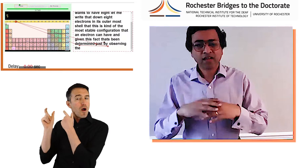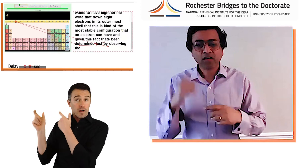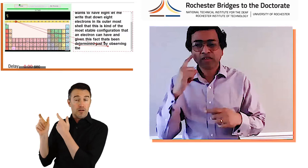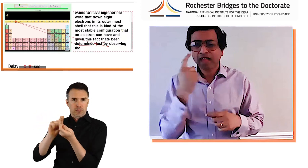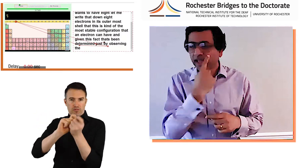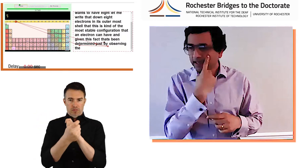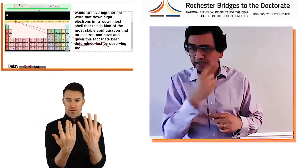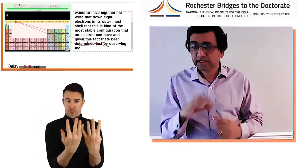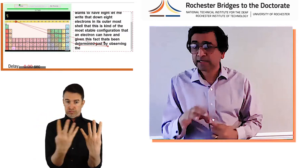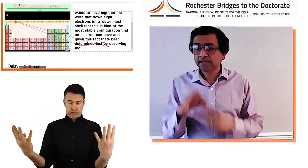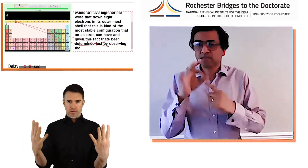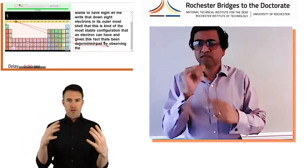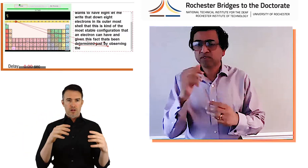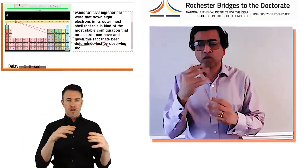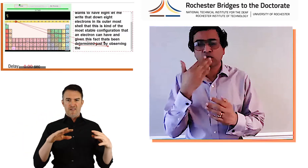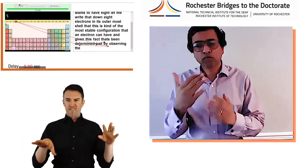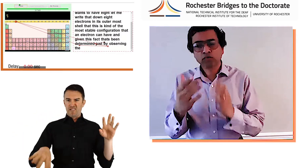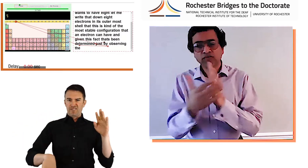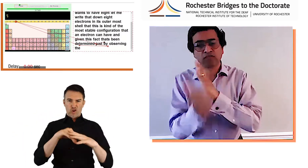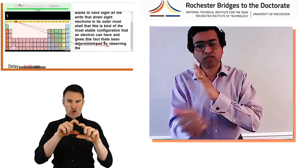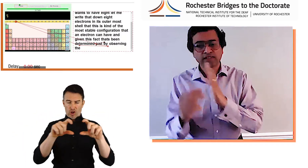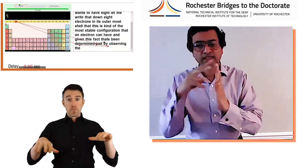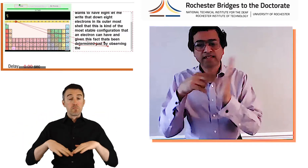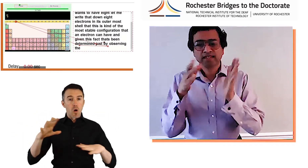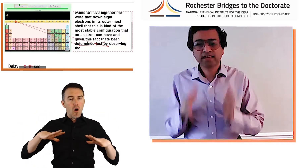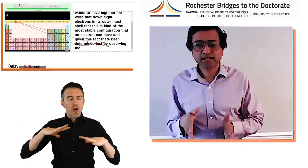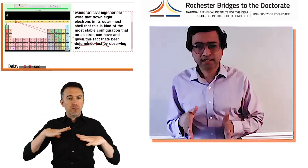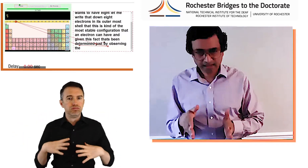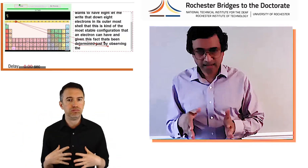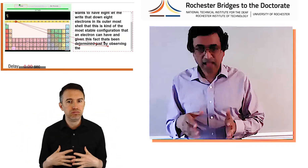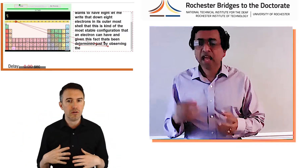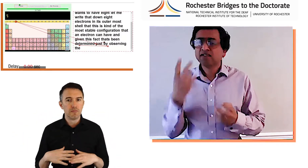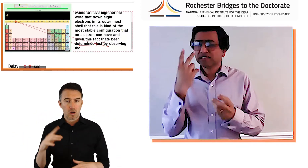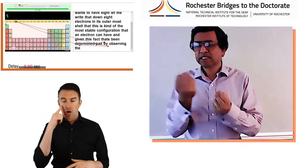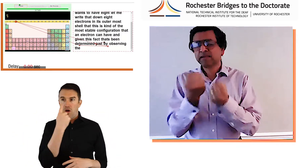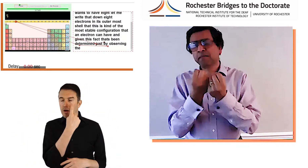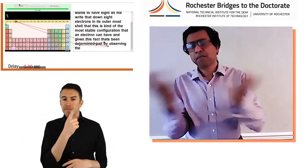we can see where the eyes follow as the person is reading.